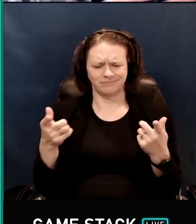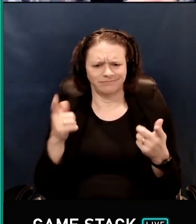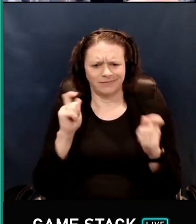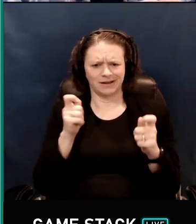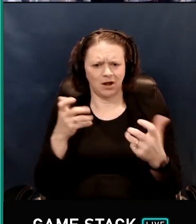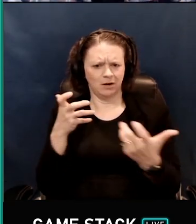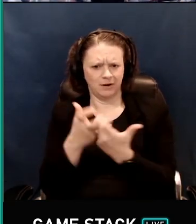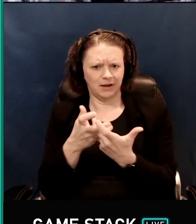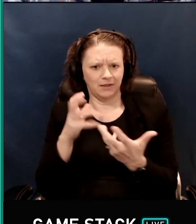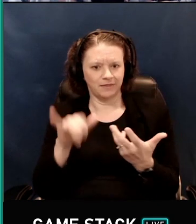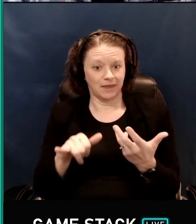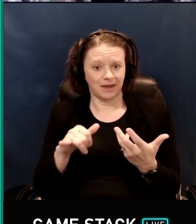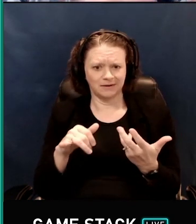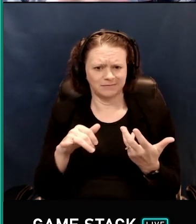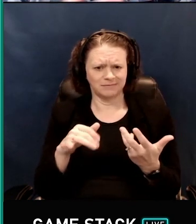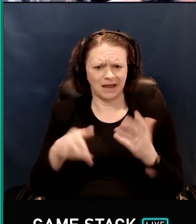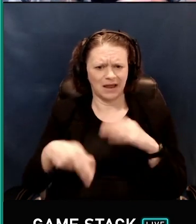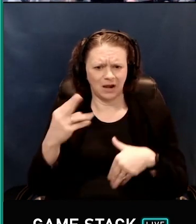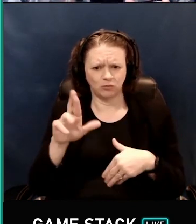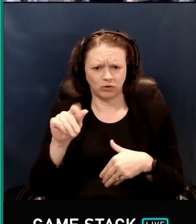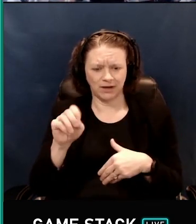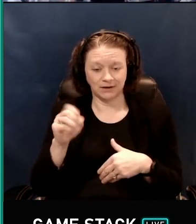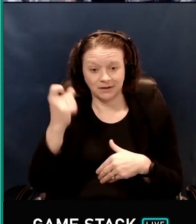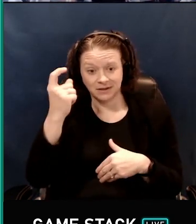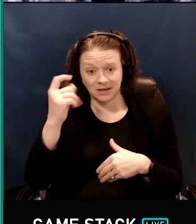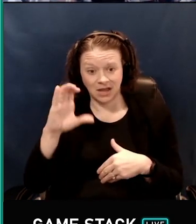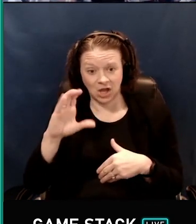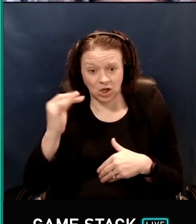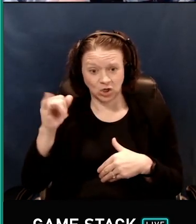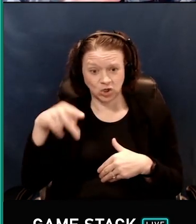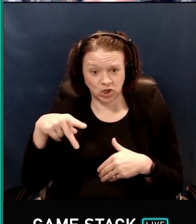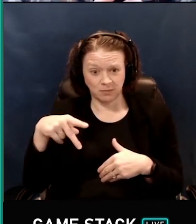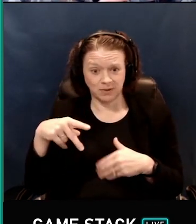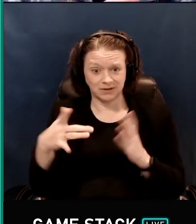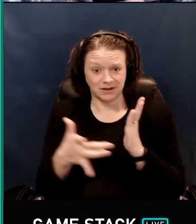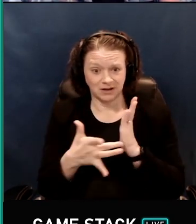chip technology takes a long time to build, and again like we mentioned,